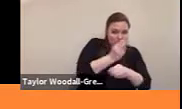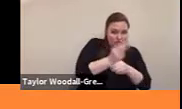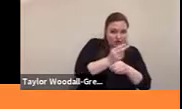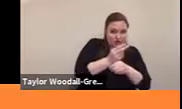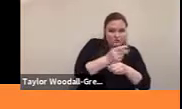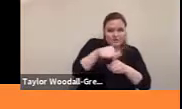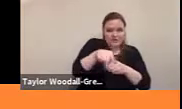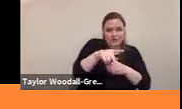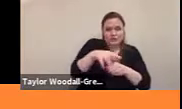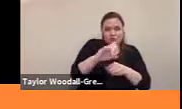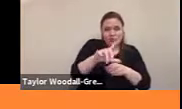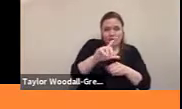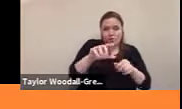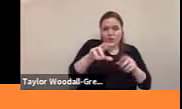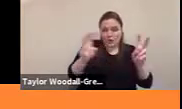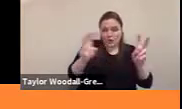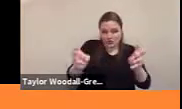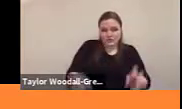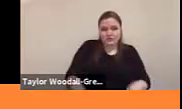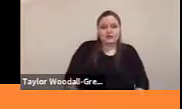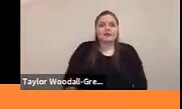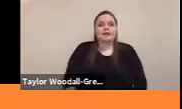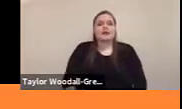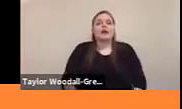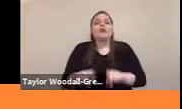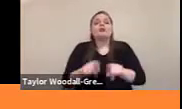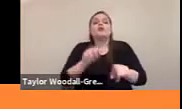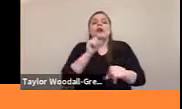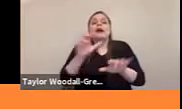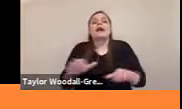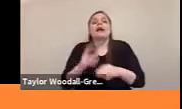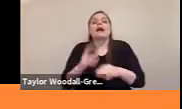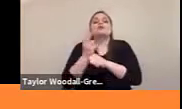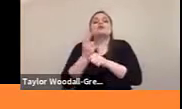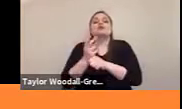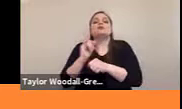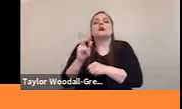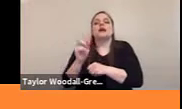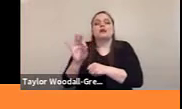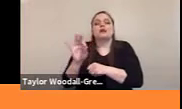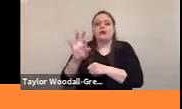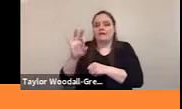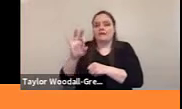And inactive user interface components, such as a button that is not